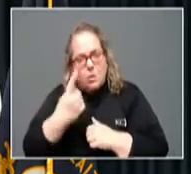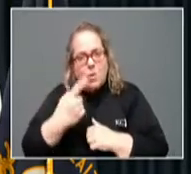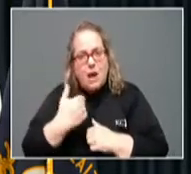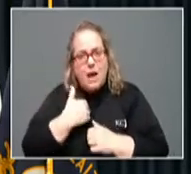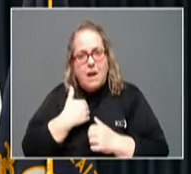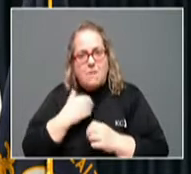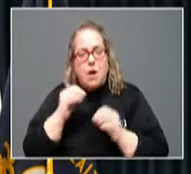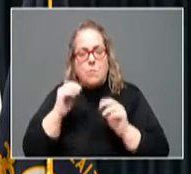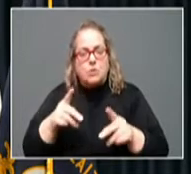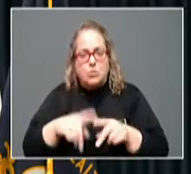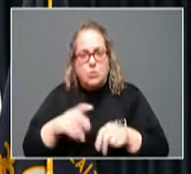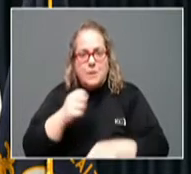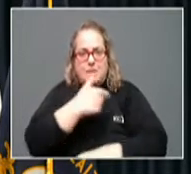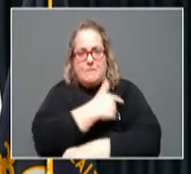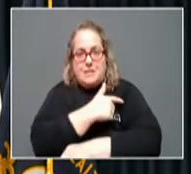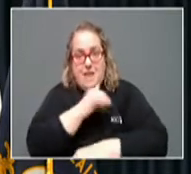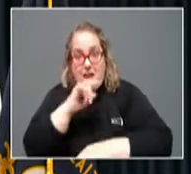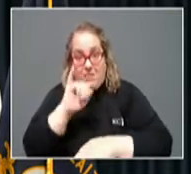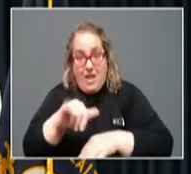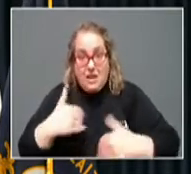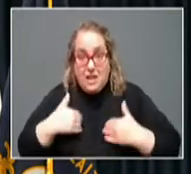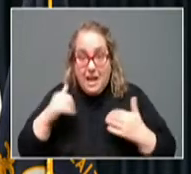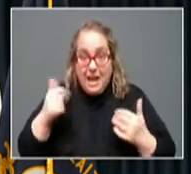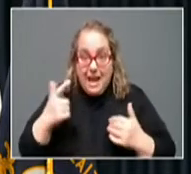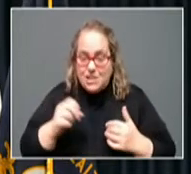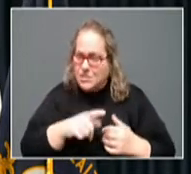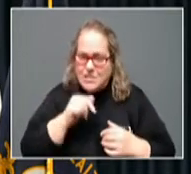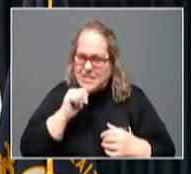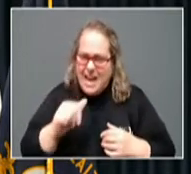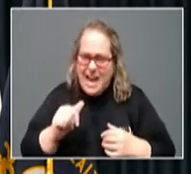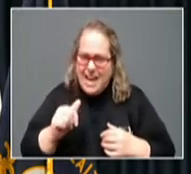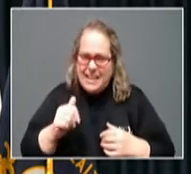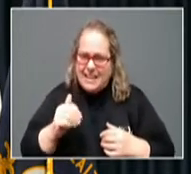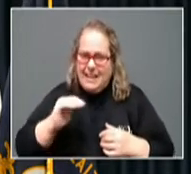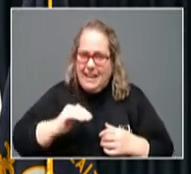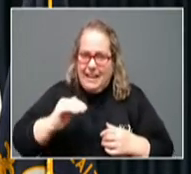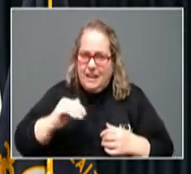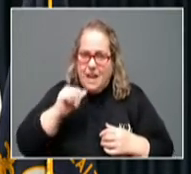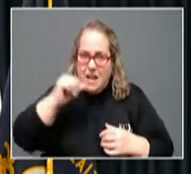they're not just little adults. I mean they're uniquely physiologic beings and